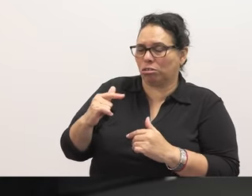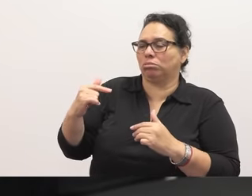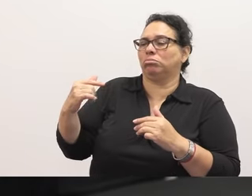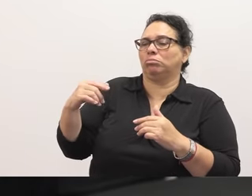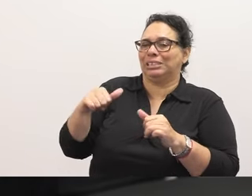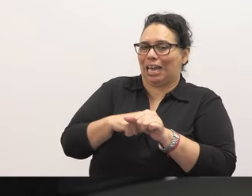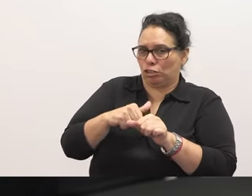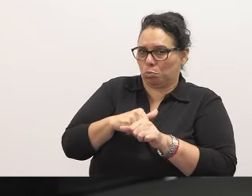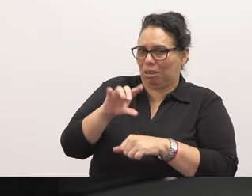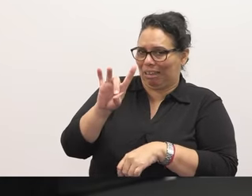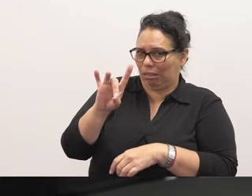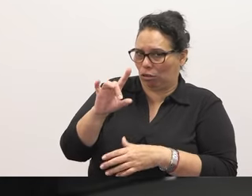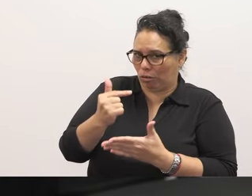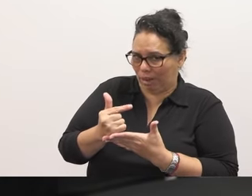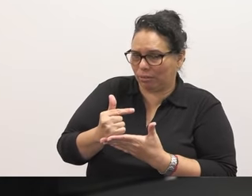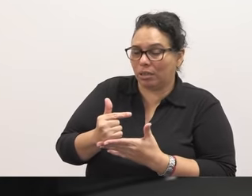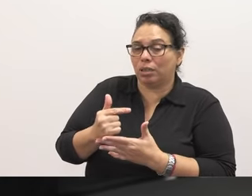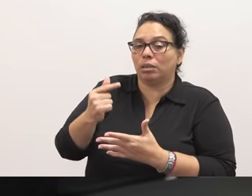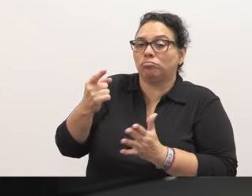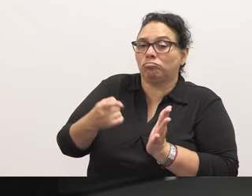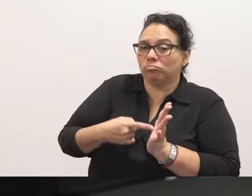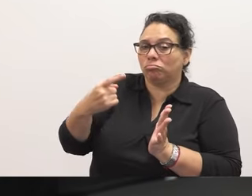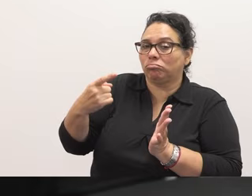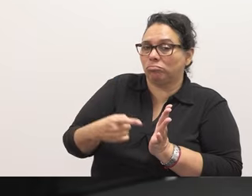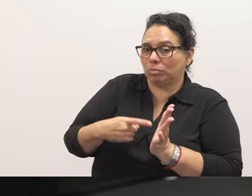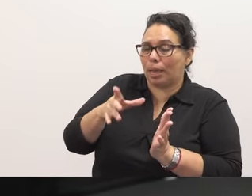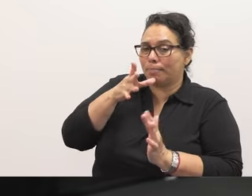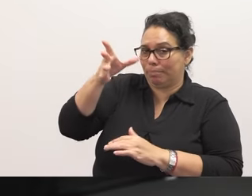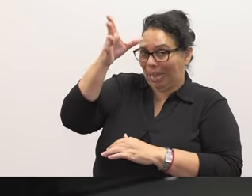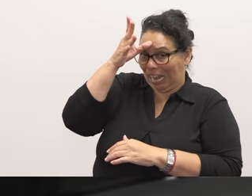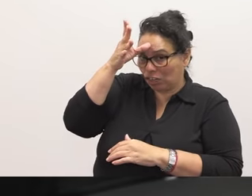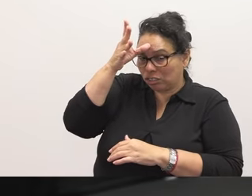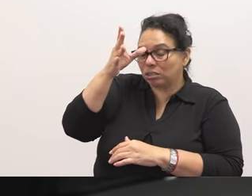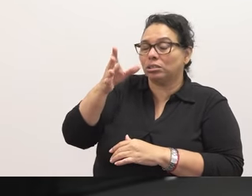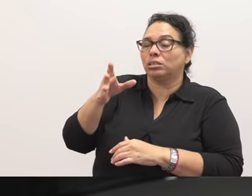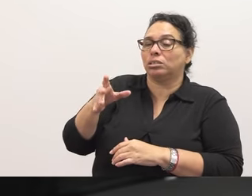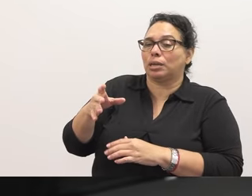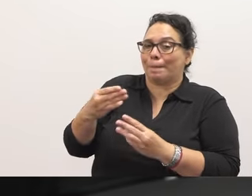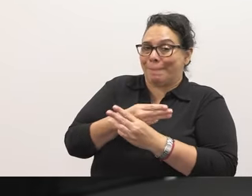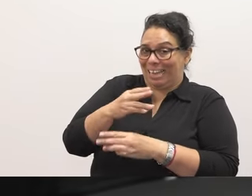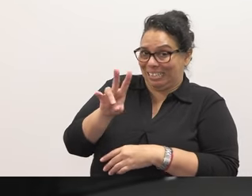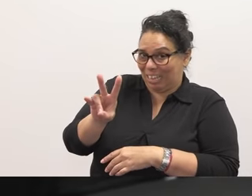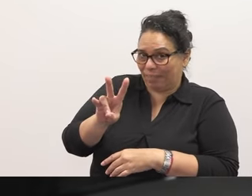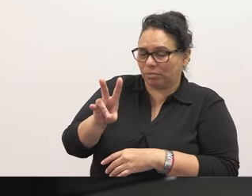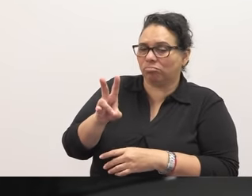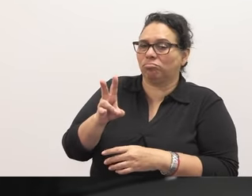We do have on occasion parents whose students were in math seven accelerated that shared some concerns depending